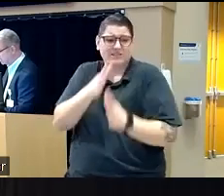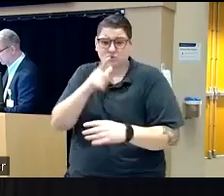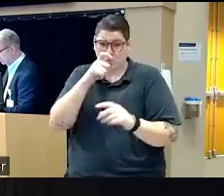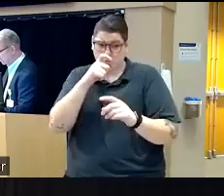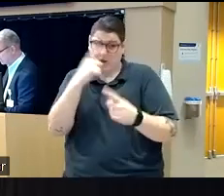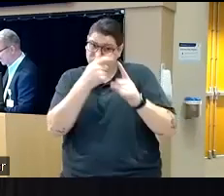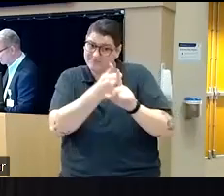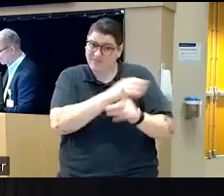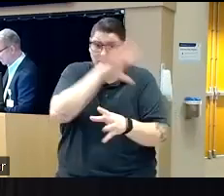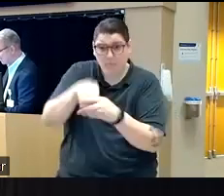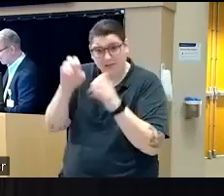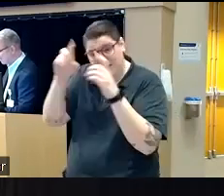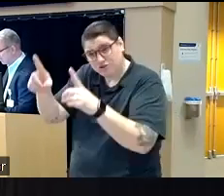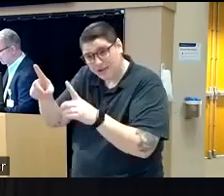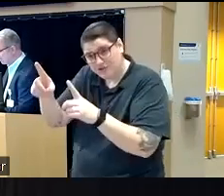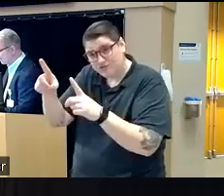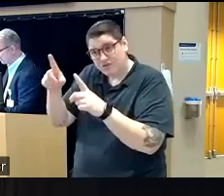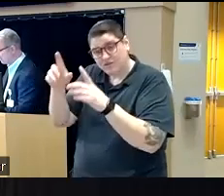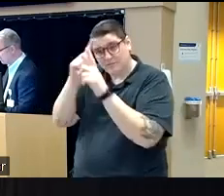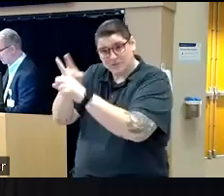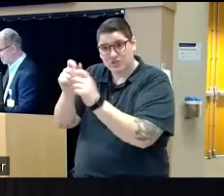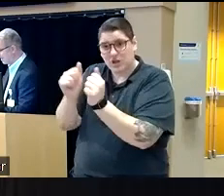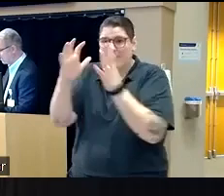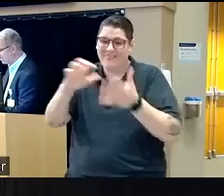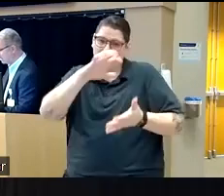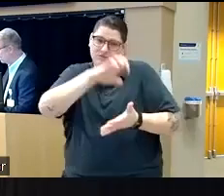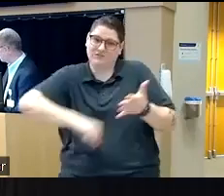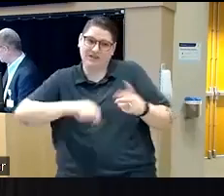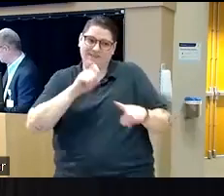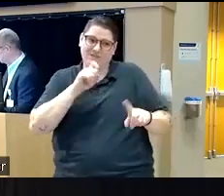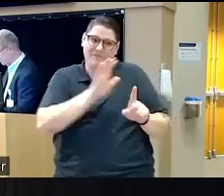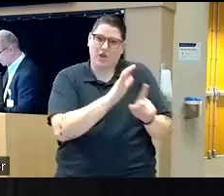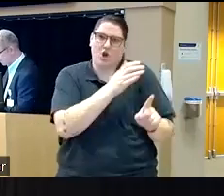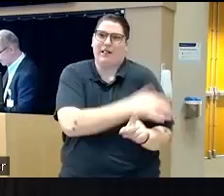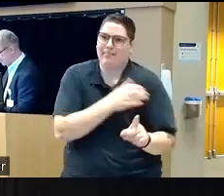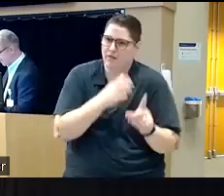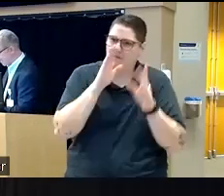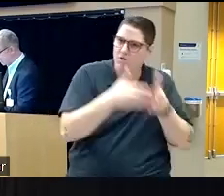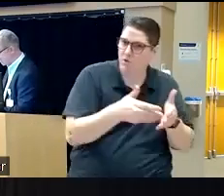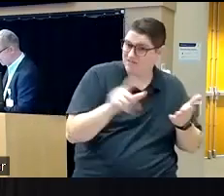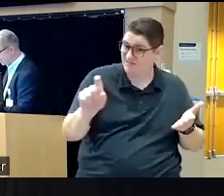while not detracting for what otherwise might feel like a heavy clinical Mission Focus I.E